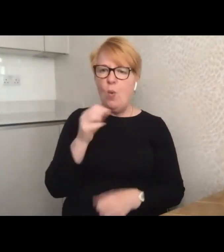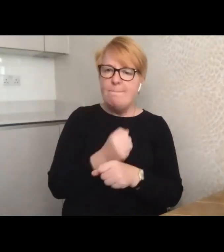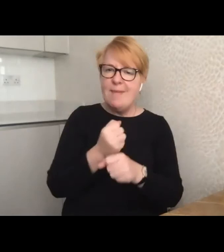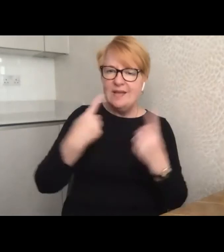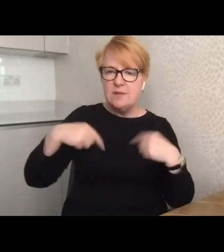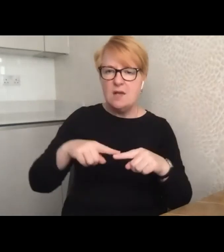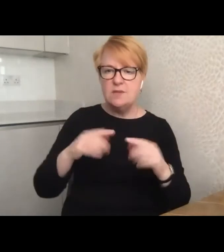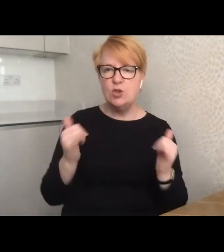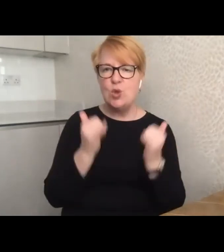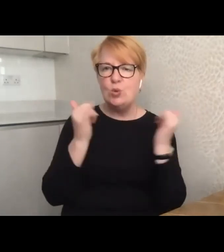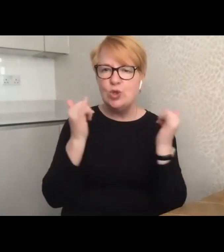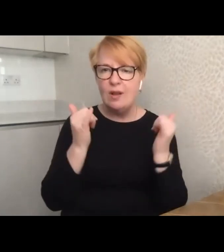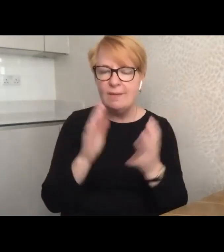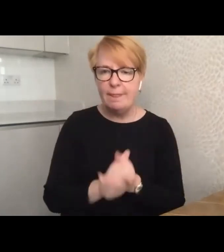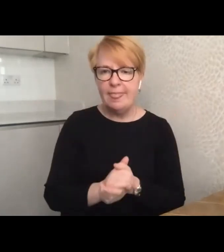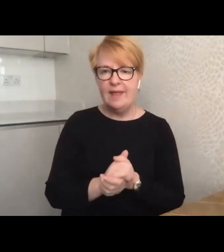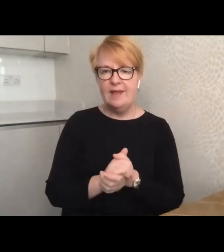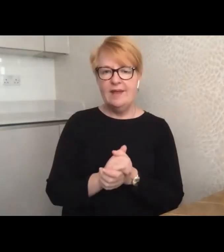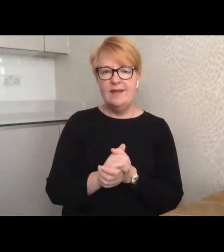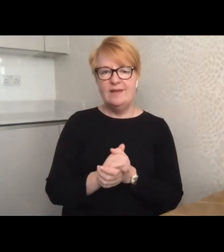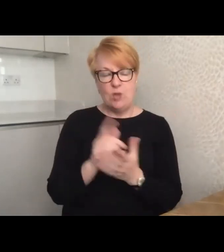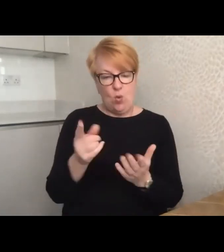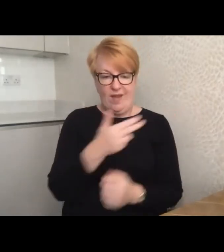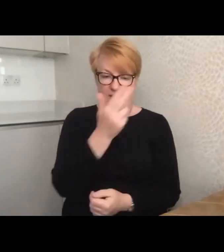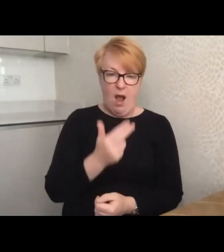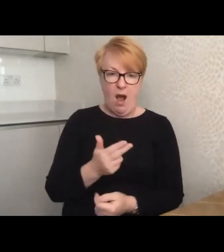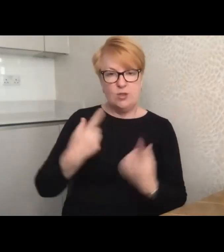So, I just feel like in the arts, we make all of these assumptions about what it is we're doing.